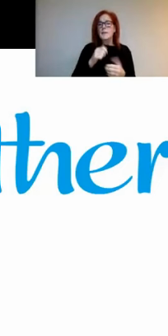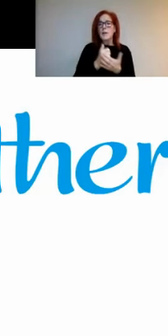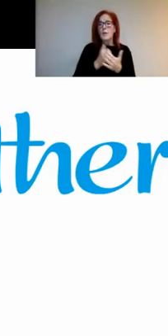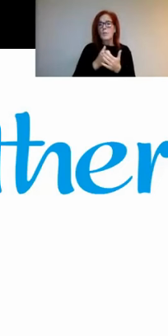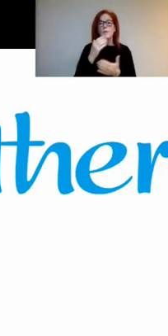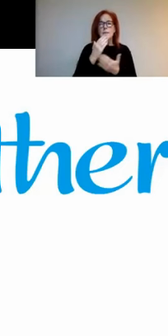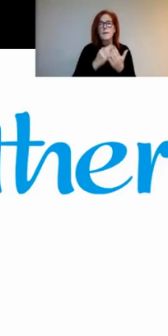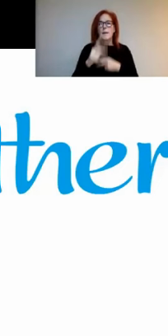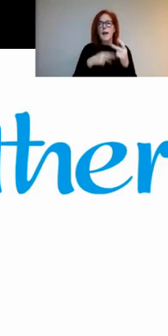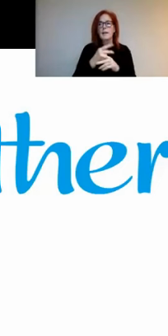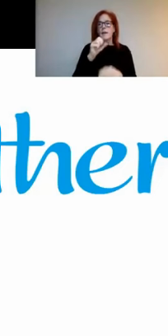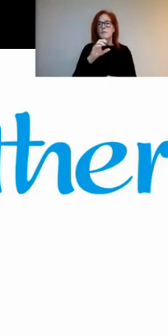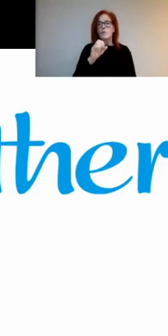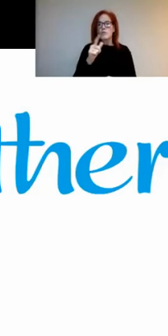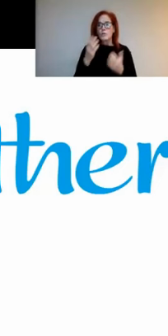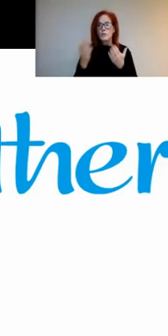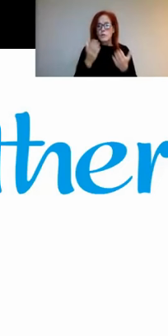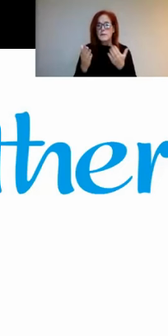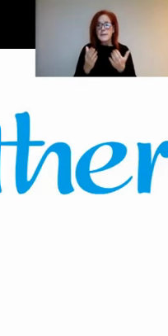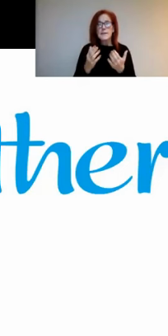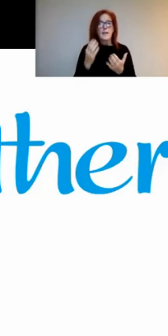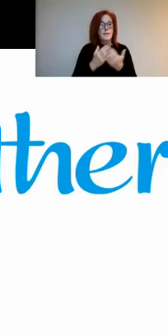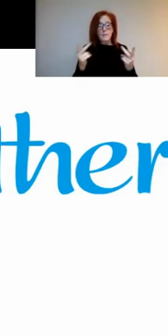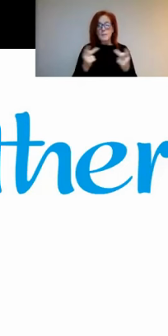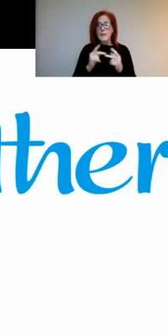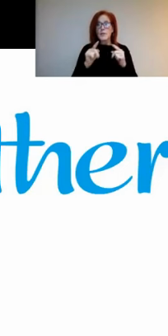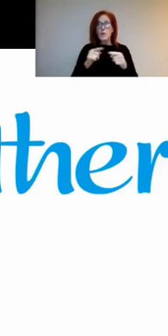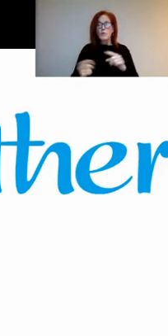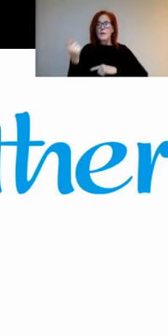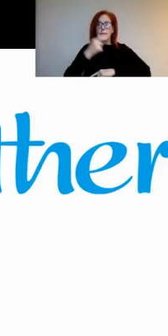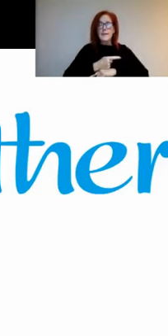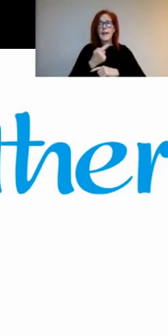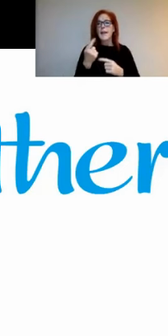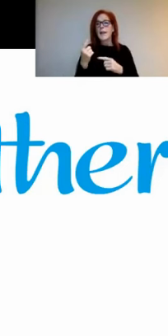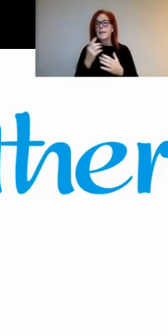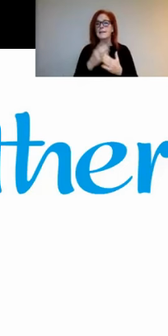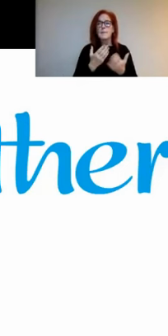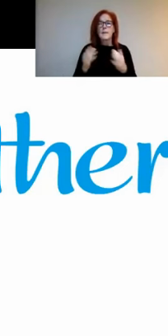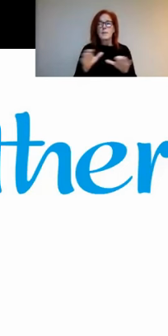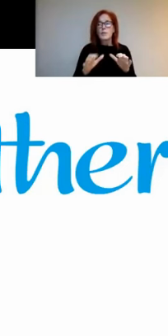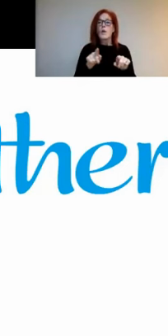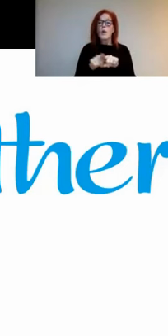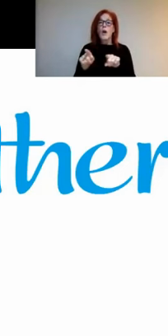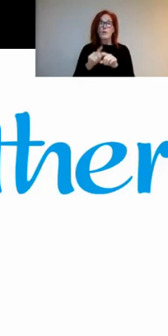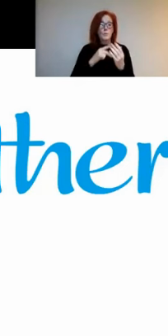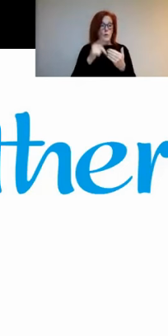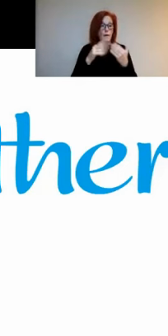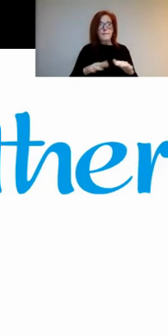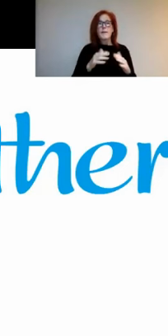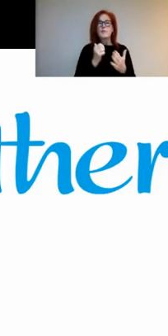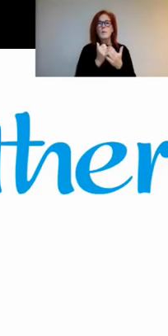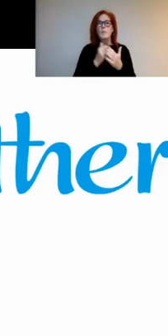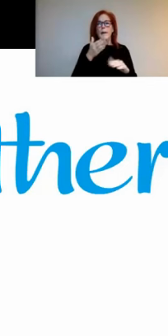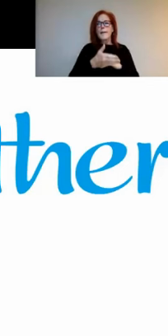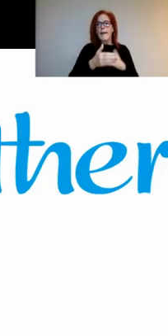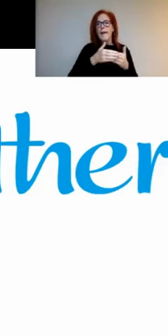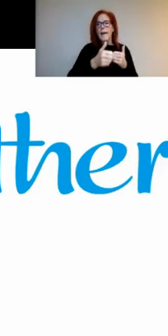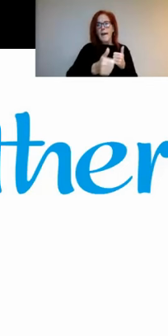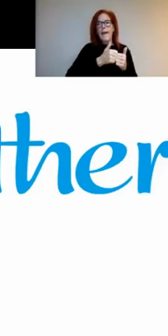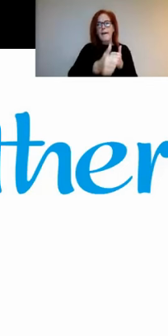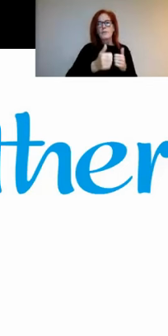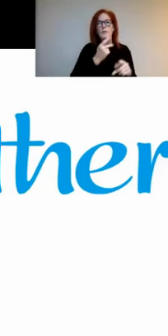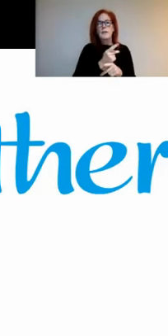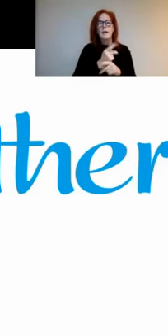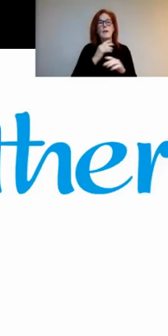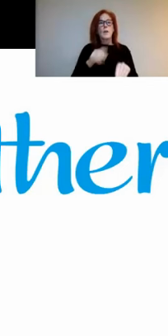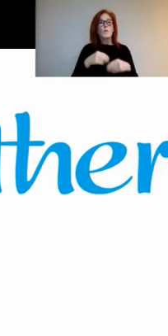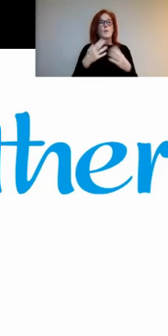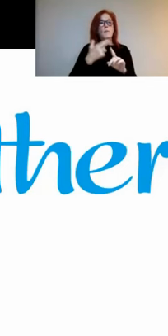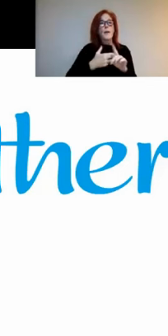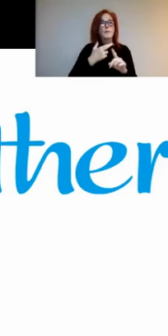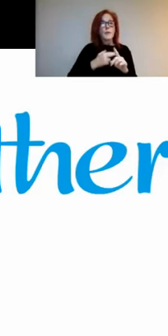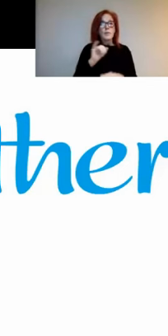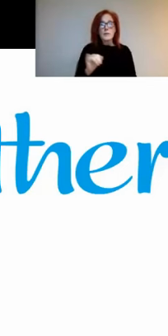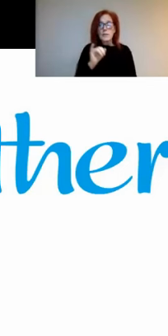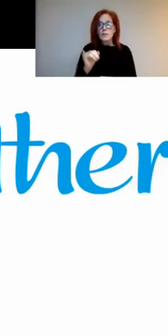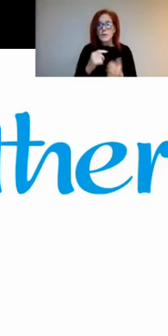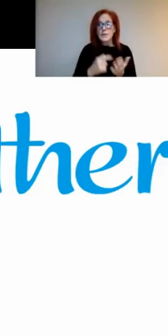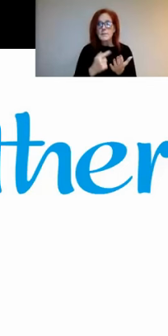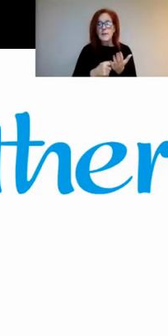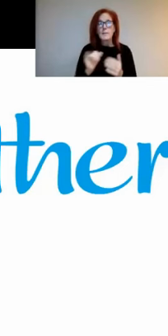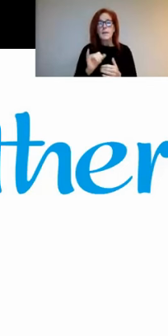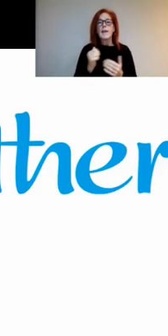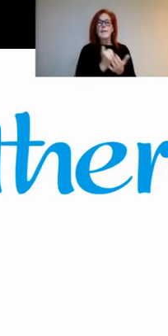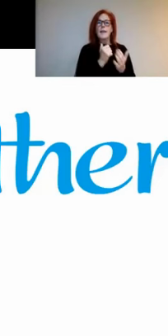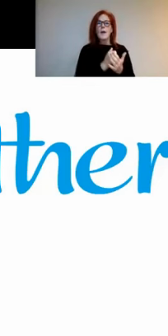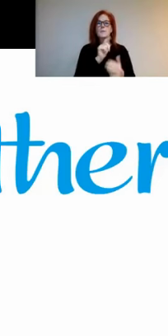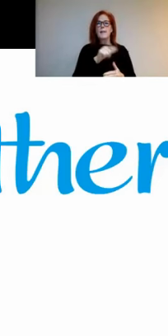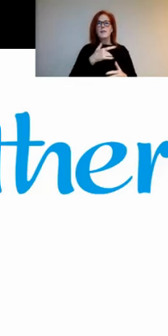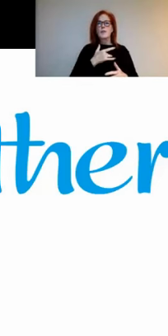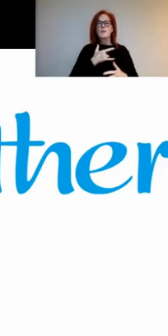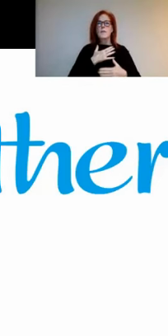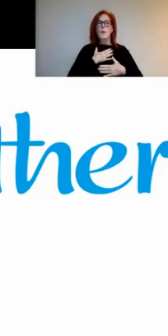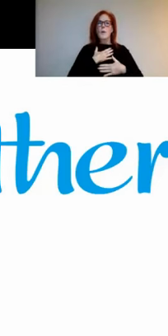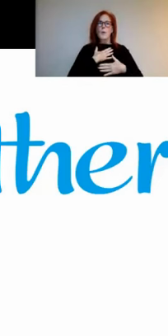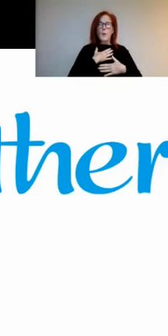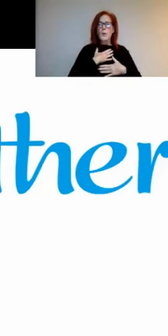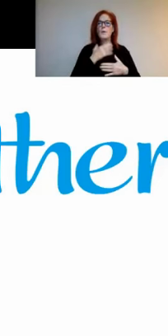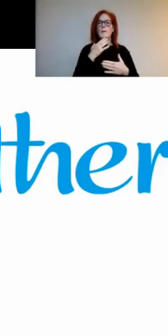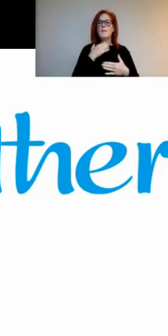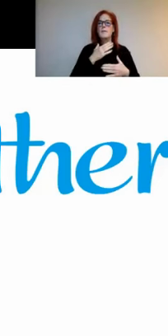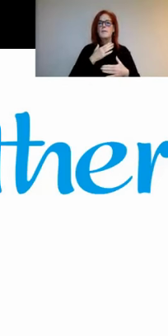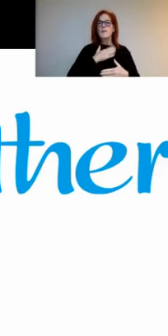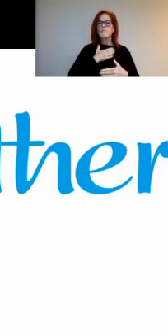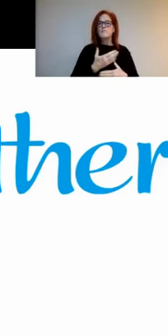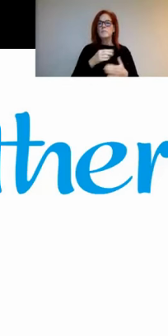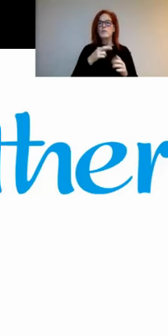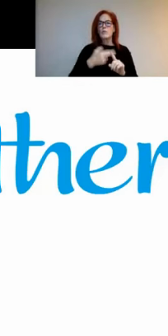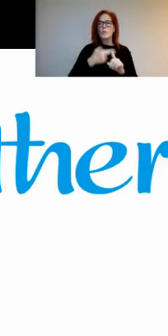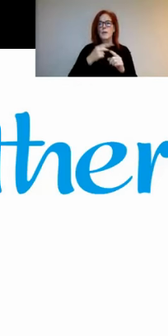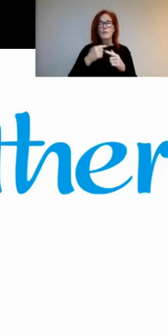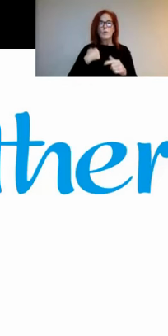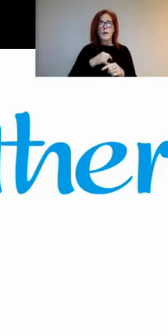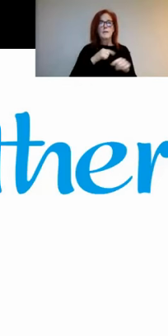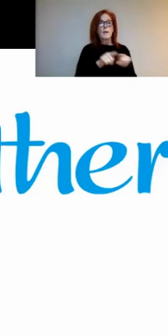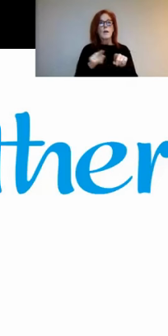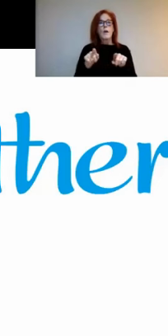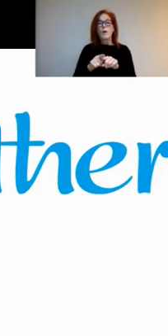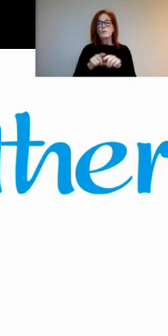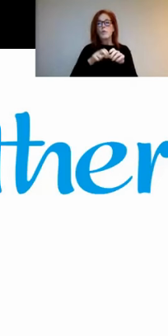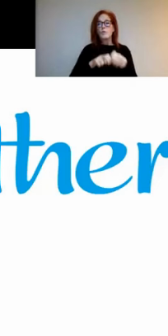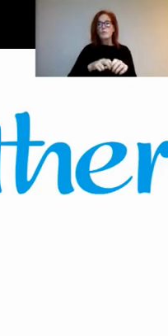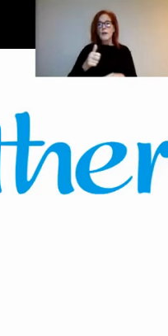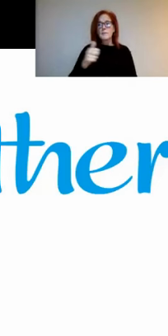Hello everyone thanks for hanging with us. I'm Sue Carson-Moore son Moore, and I'm Director of stability program. We receive a little bit over $68,000 from the City of Omaha for our Rapid Rehousing Program through ESG funds. That providers rental assistance for the homeless individuals and families as defined by HUD in categories 1 and 4 for up to 24 months.